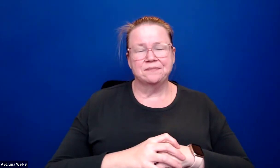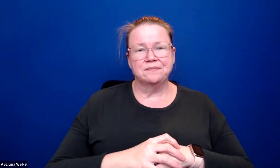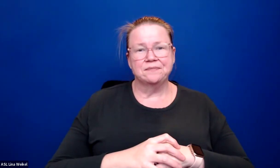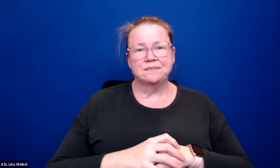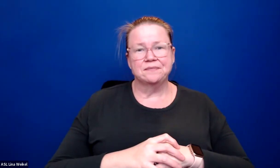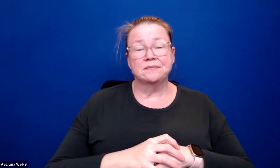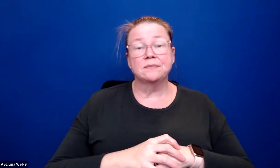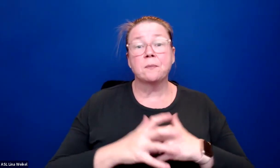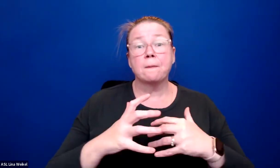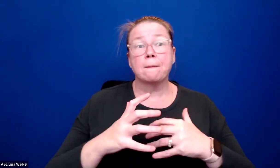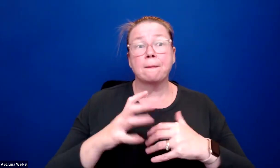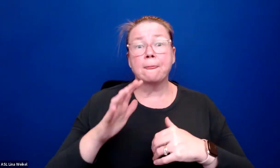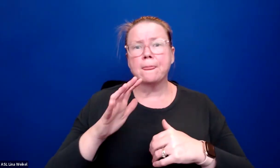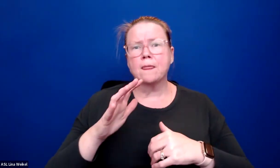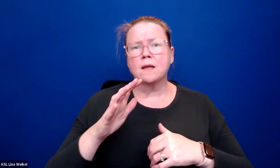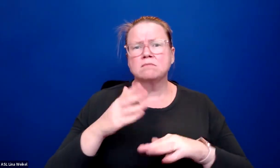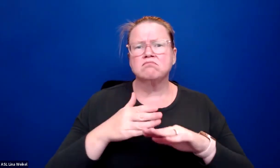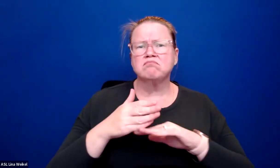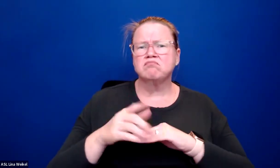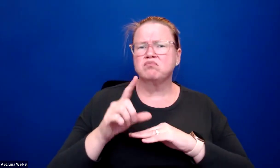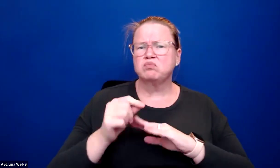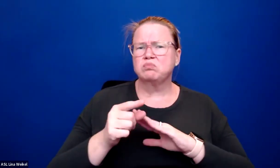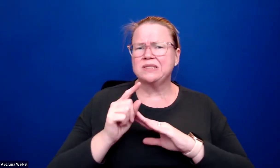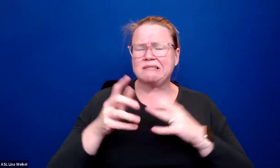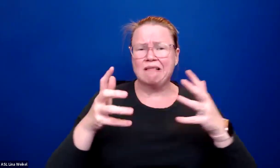Elissa w/ APRIL: we've got. Just over 20 min left.